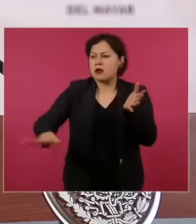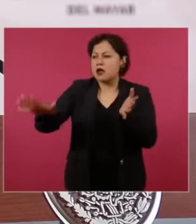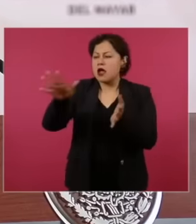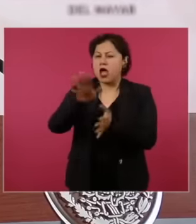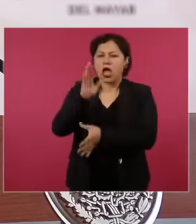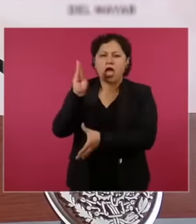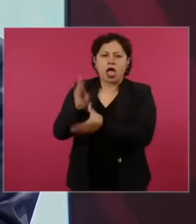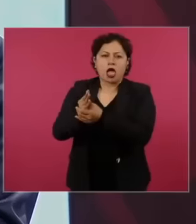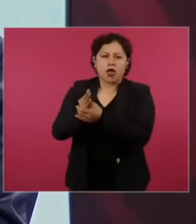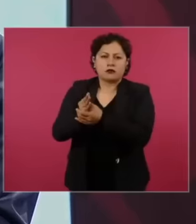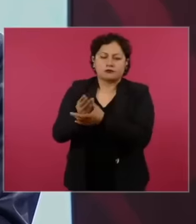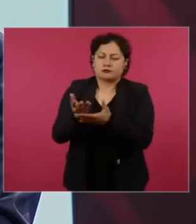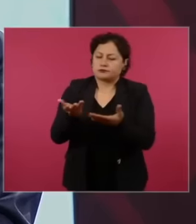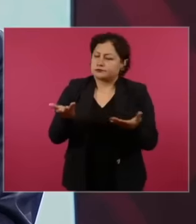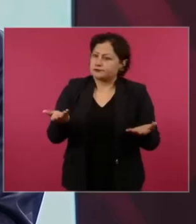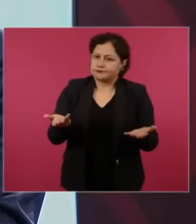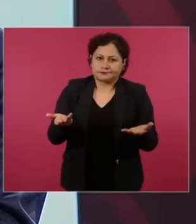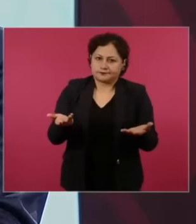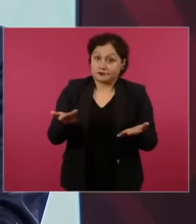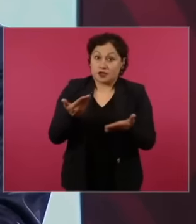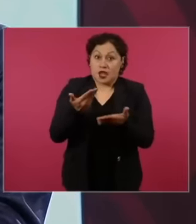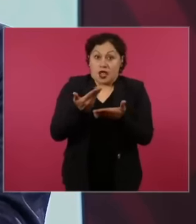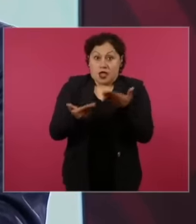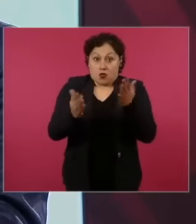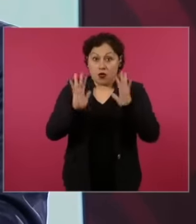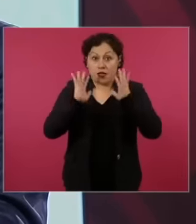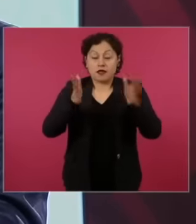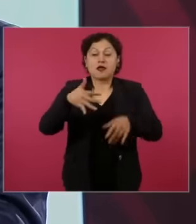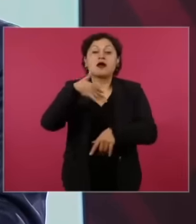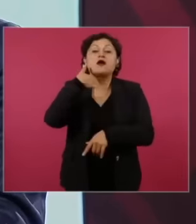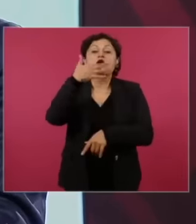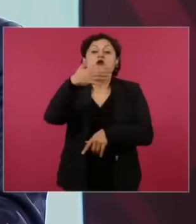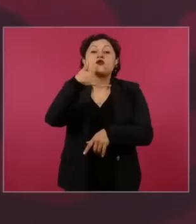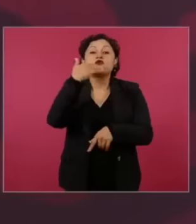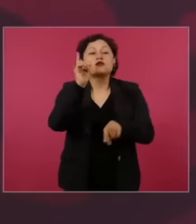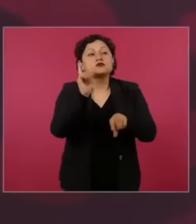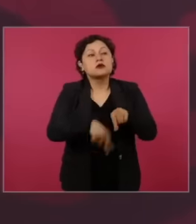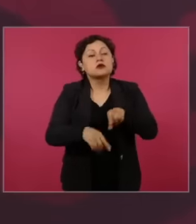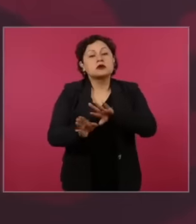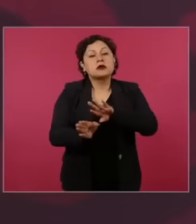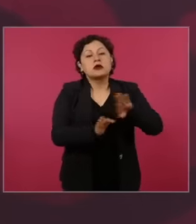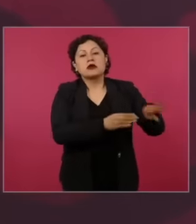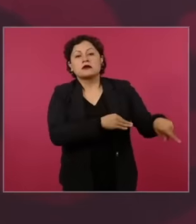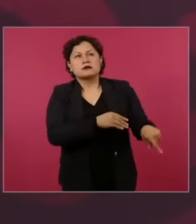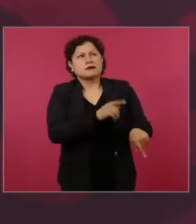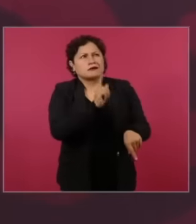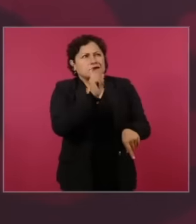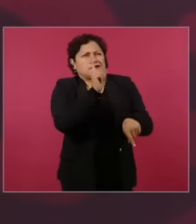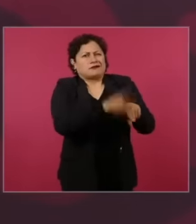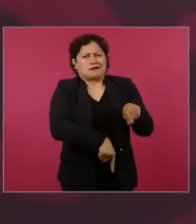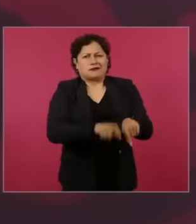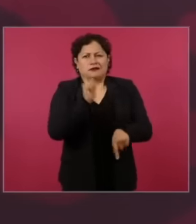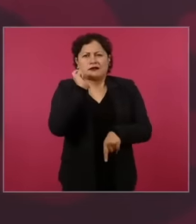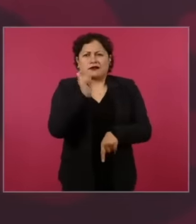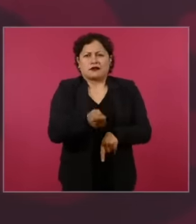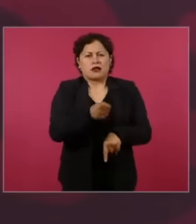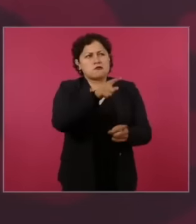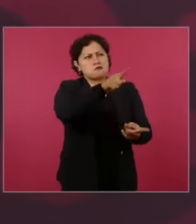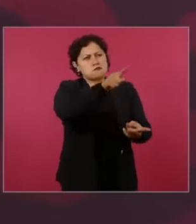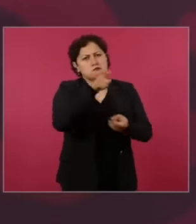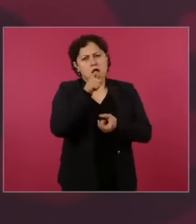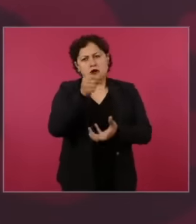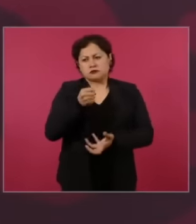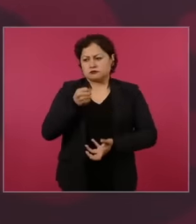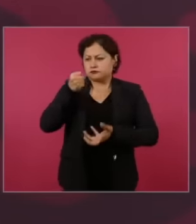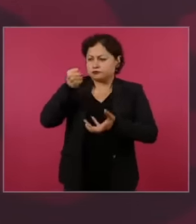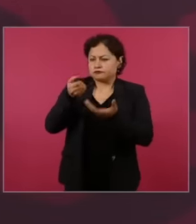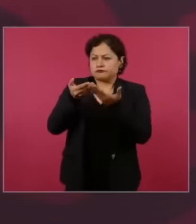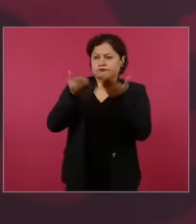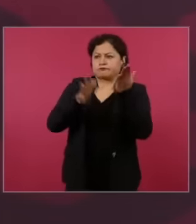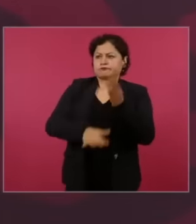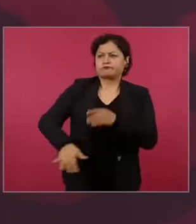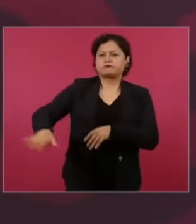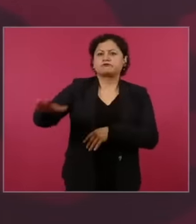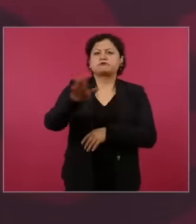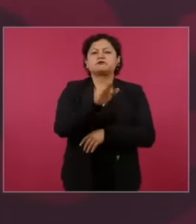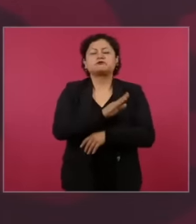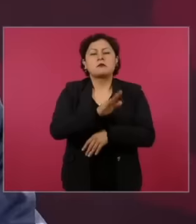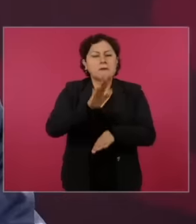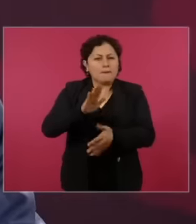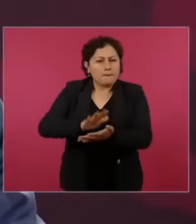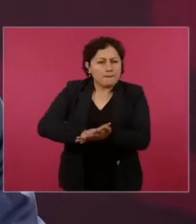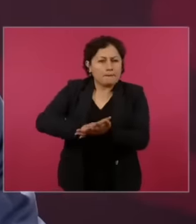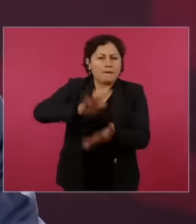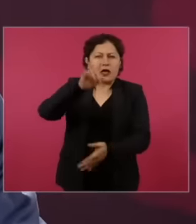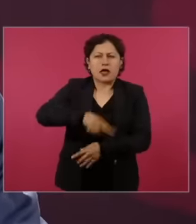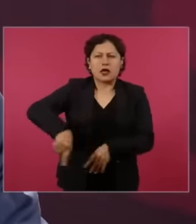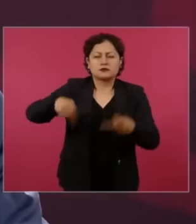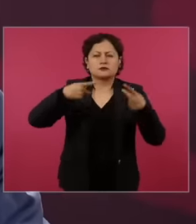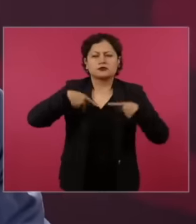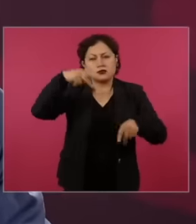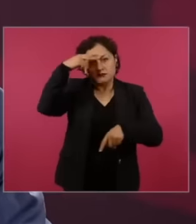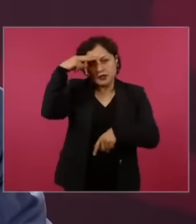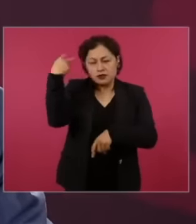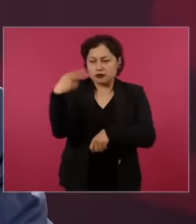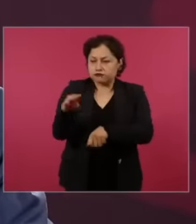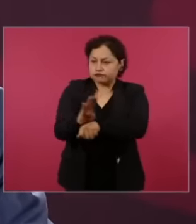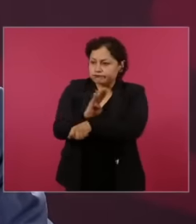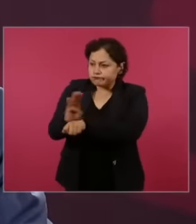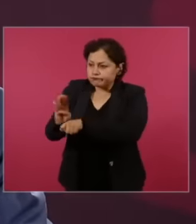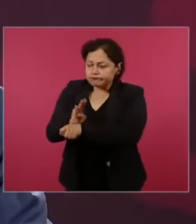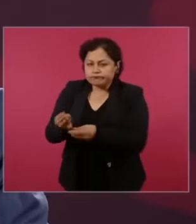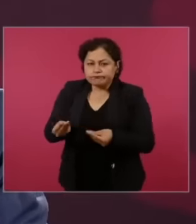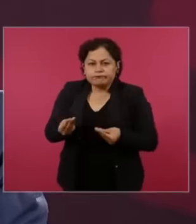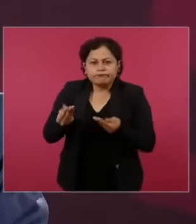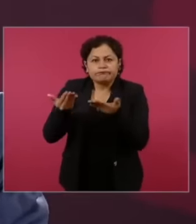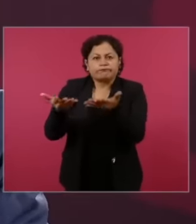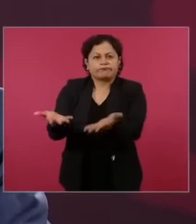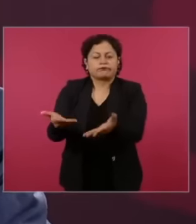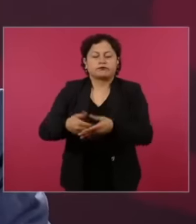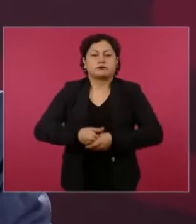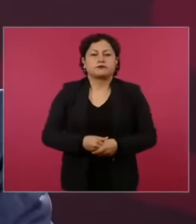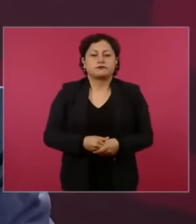funds from the budget, which is the people's money, benefiting the majority of Mexicans, and as